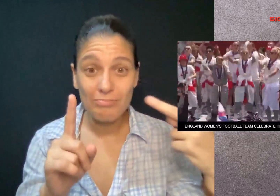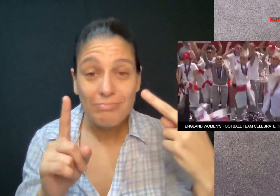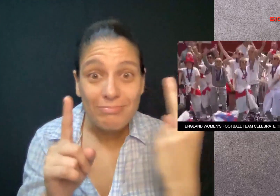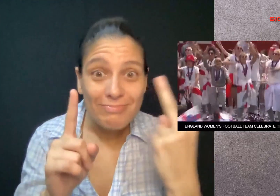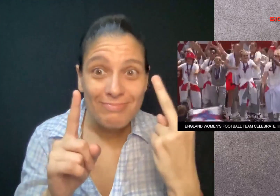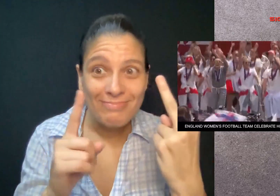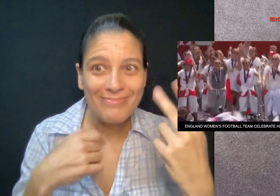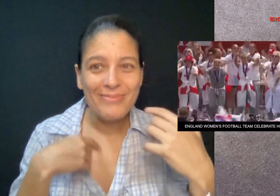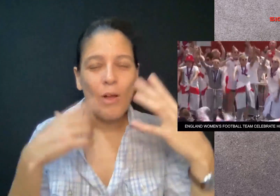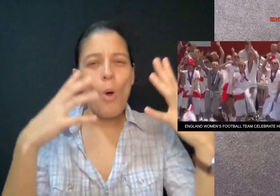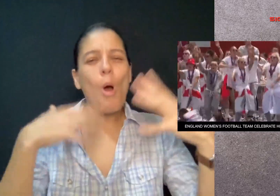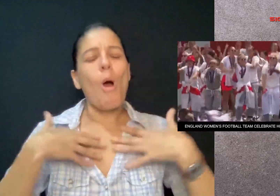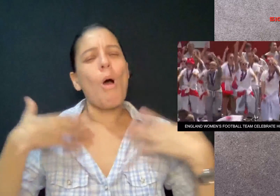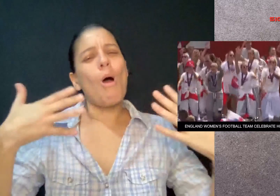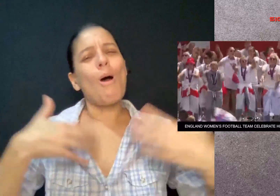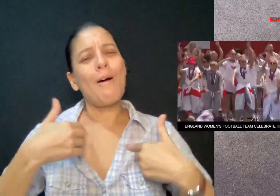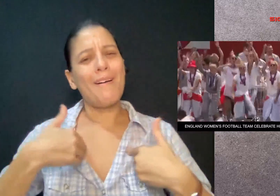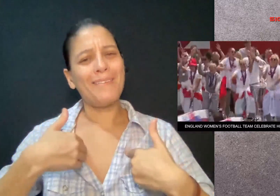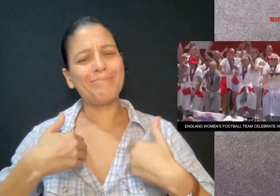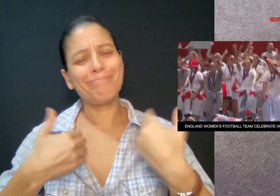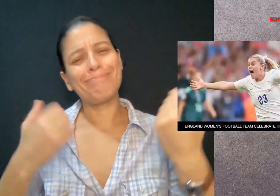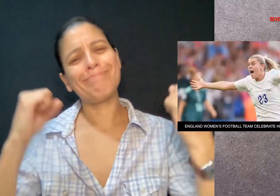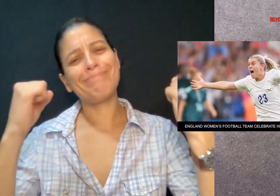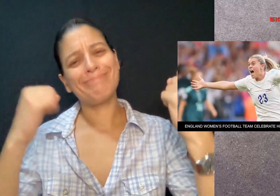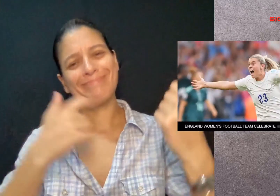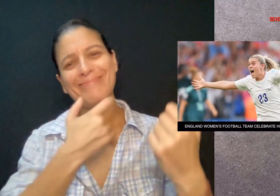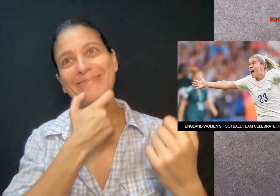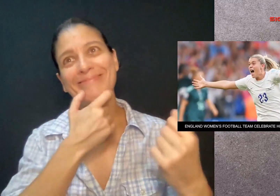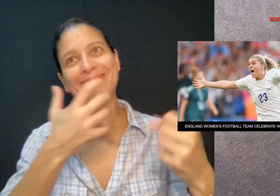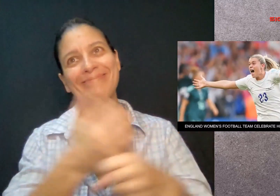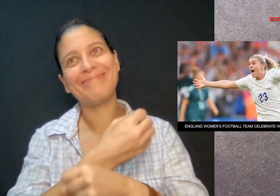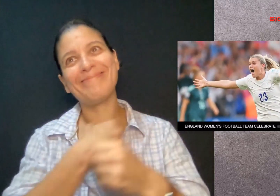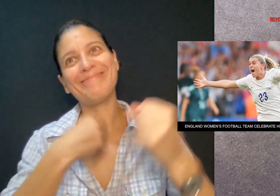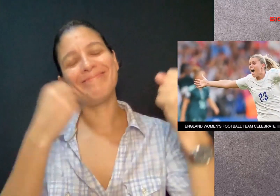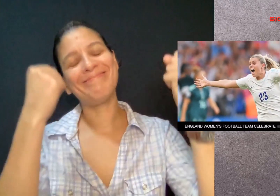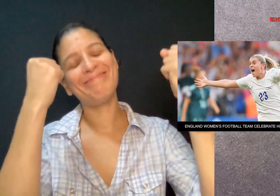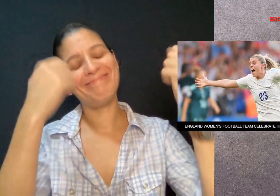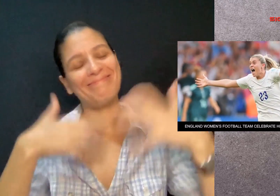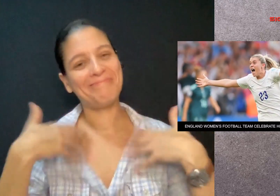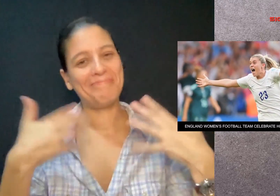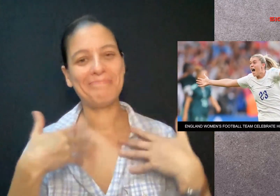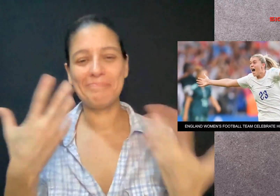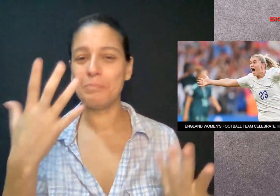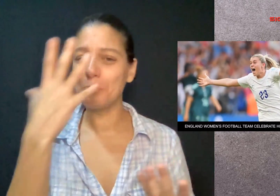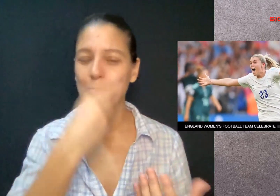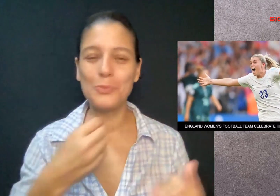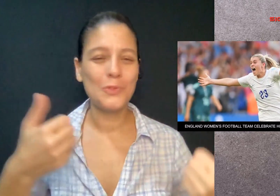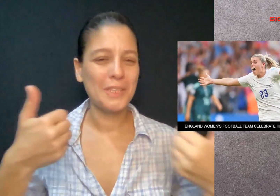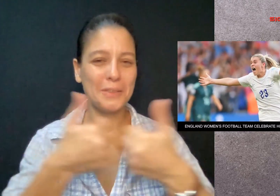England scored the second goal and I was so happy for England it was such a beautiful